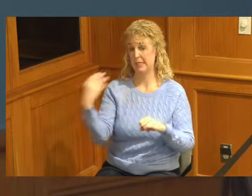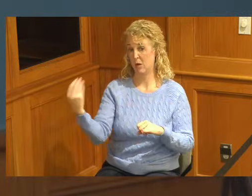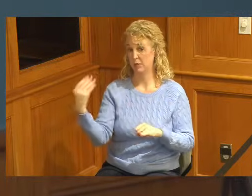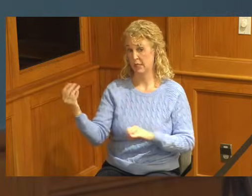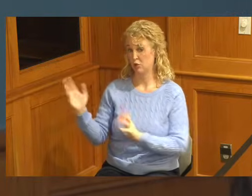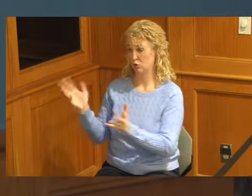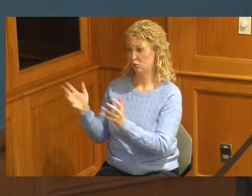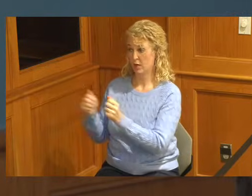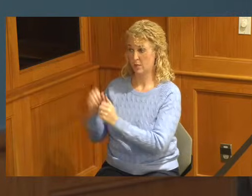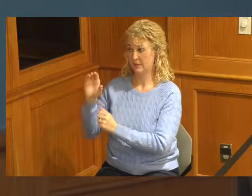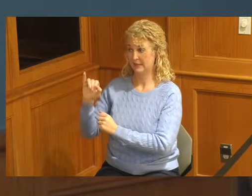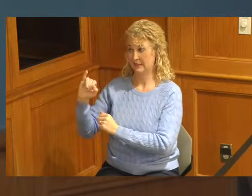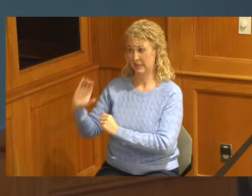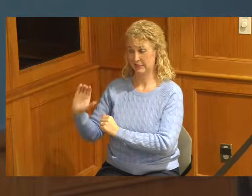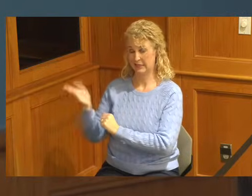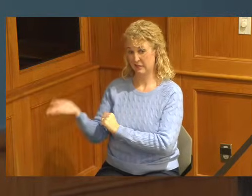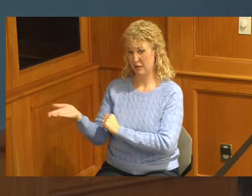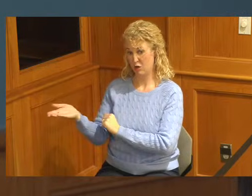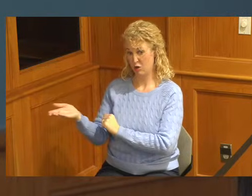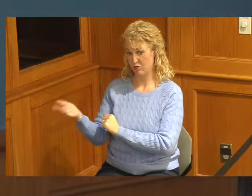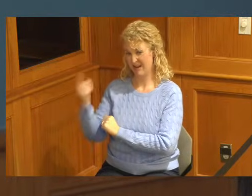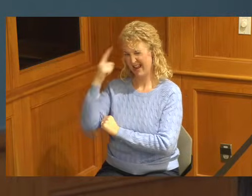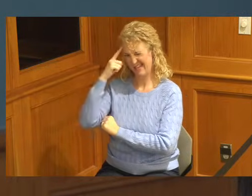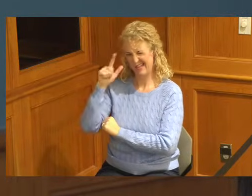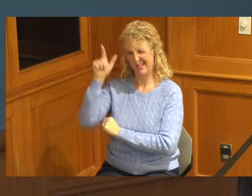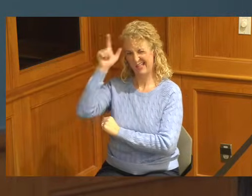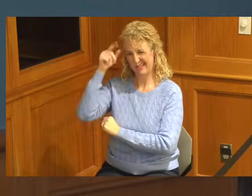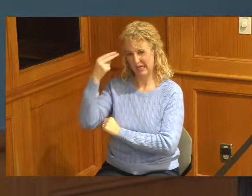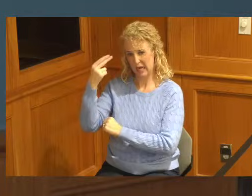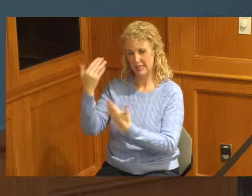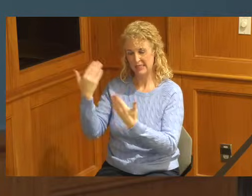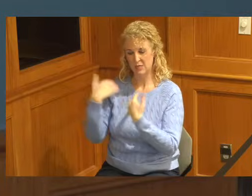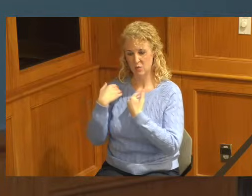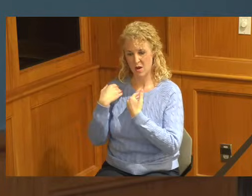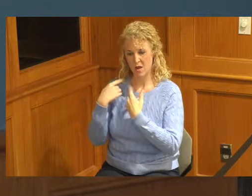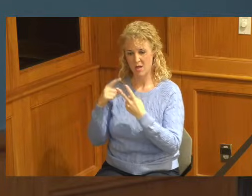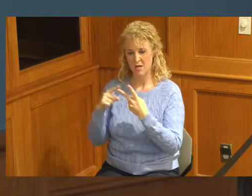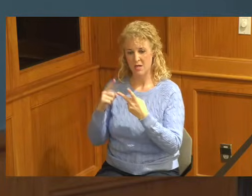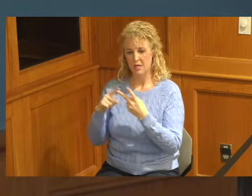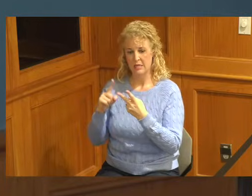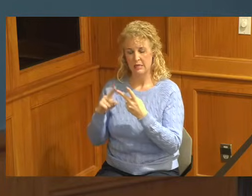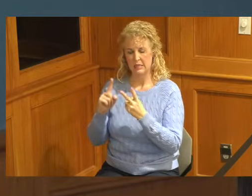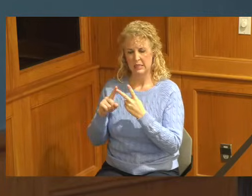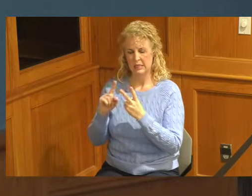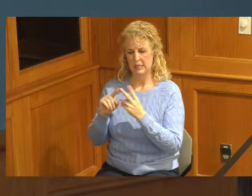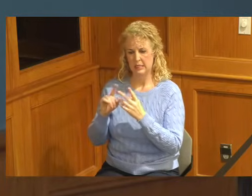that are in different communities? I think Lincoln Heights might have one, uh, community improvement